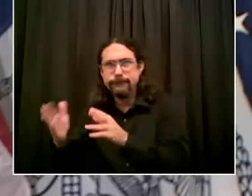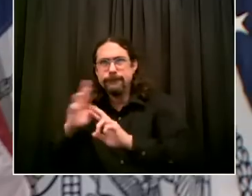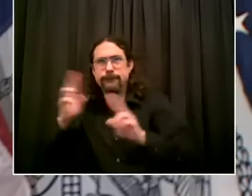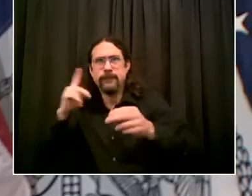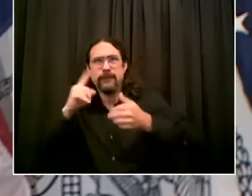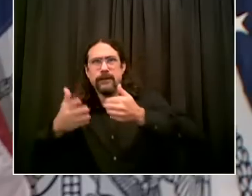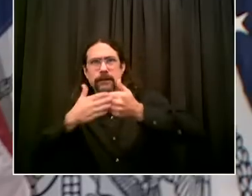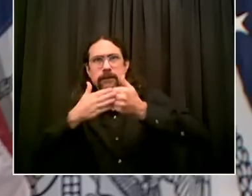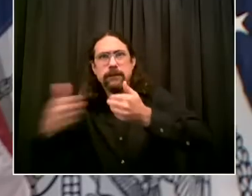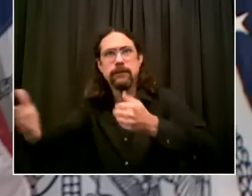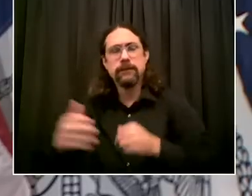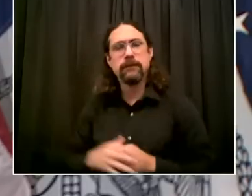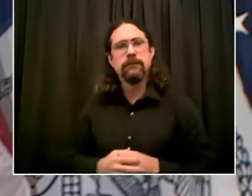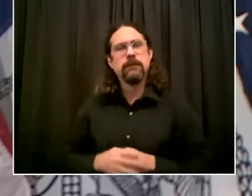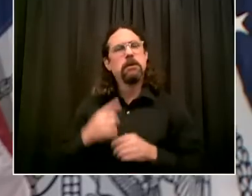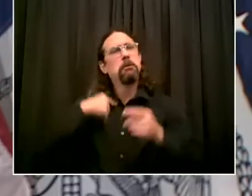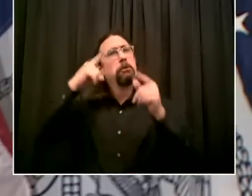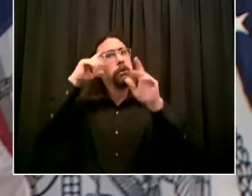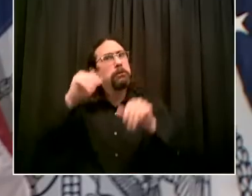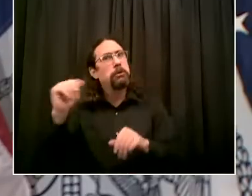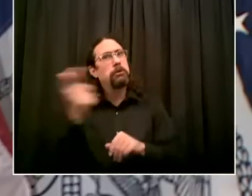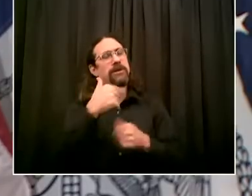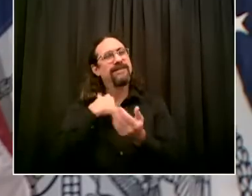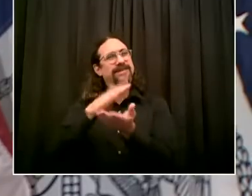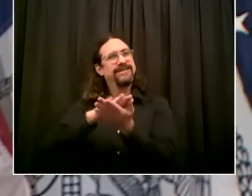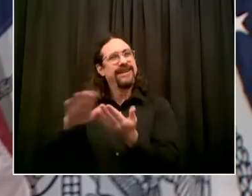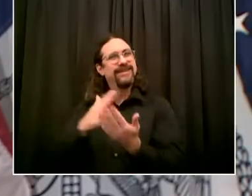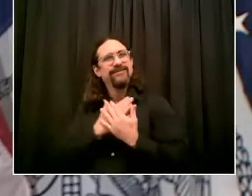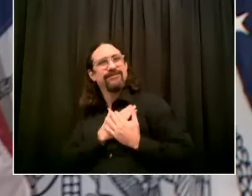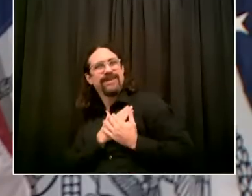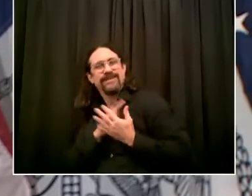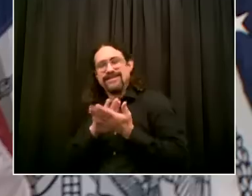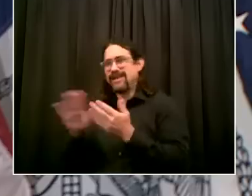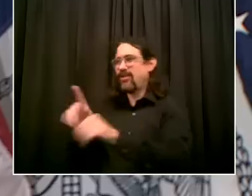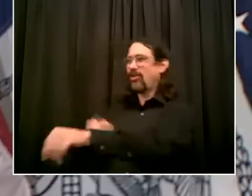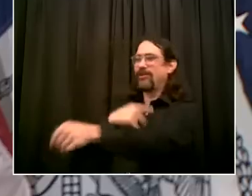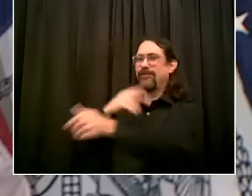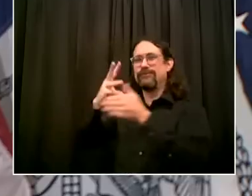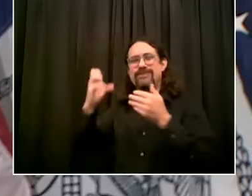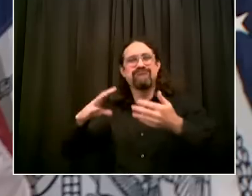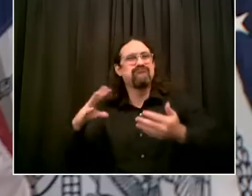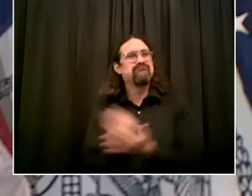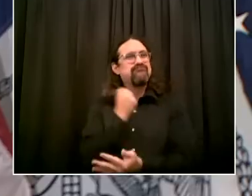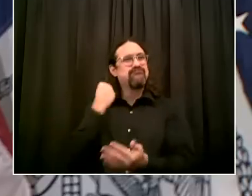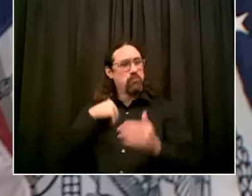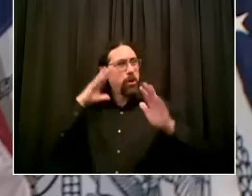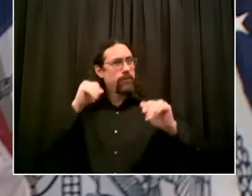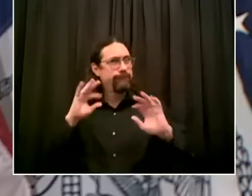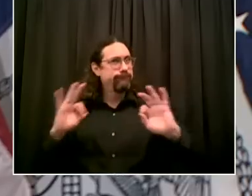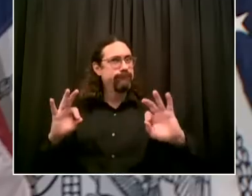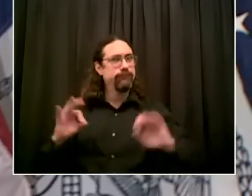HOPE EVERYONE GOT A CHANCE TO GET A LITTLE BIT OF REST AND RELAXATION THIS